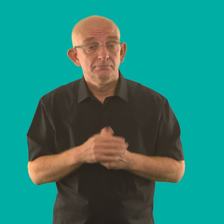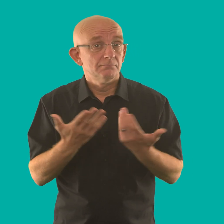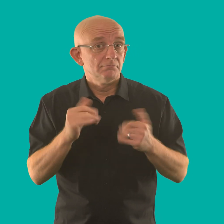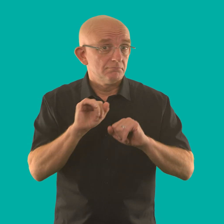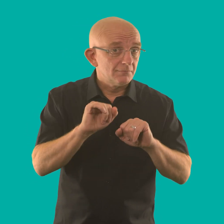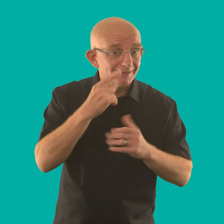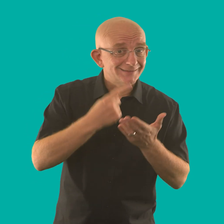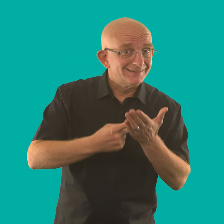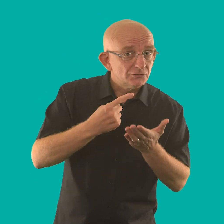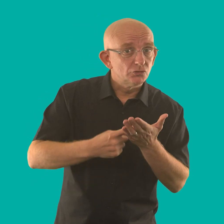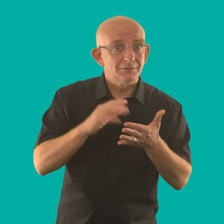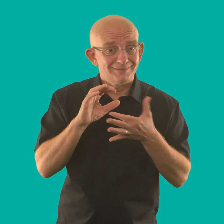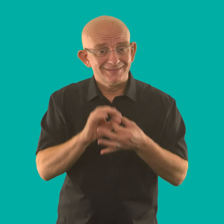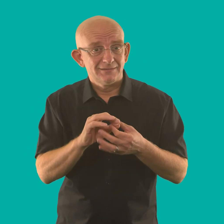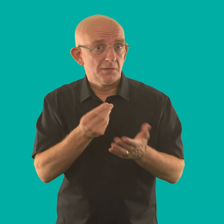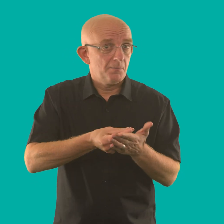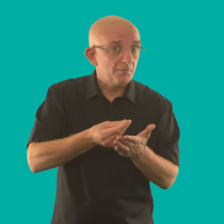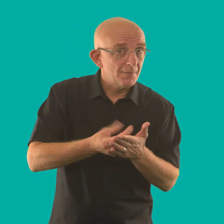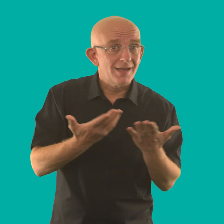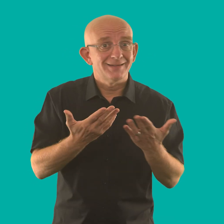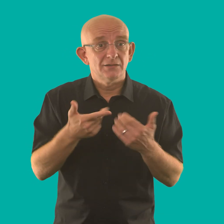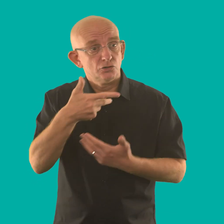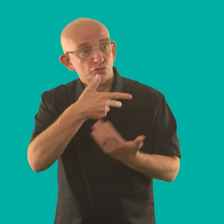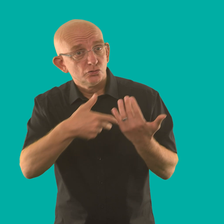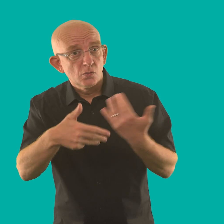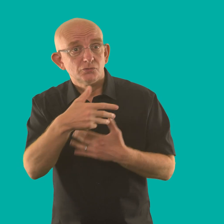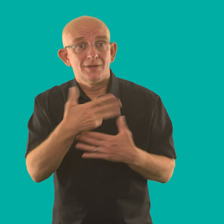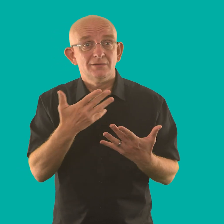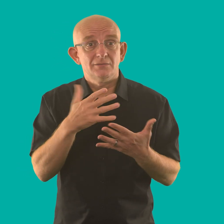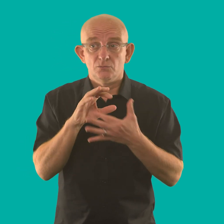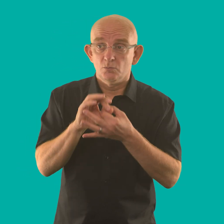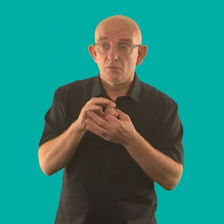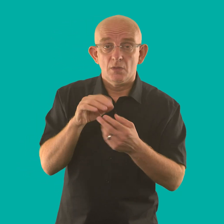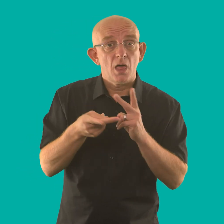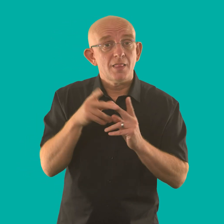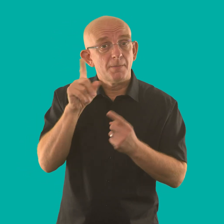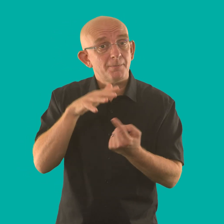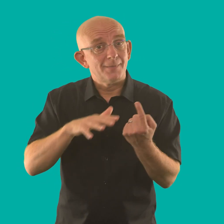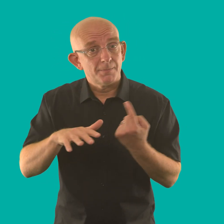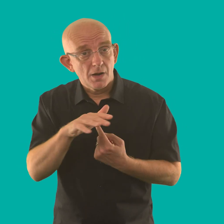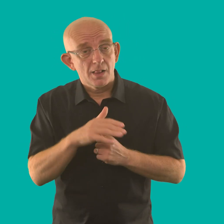Making decisions about money and socialising and being around other people.